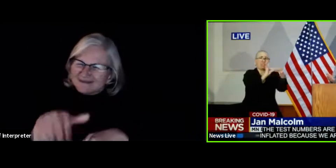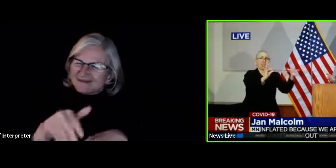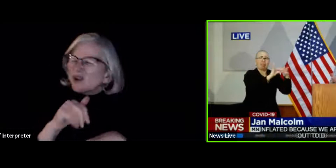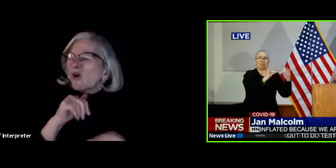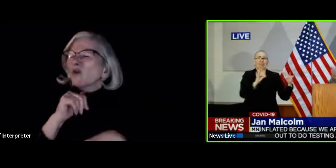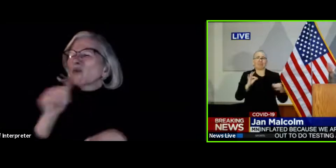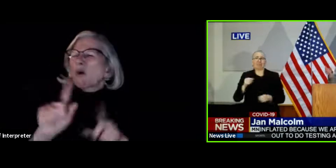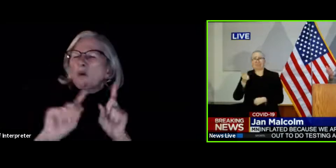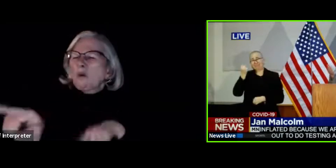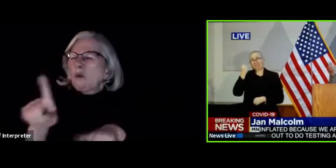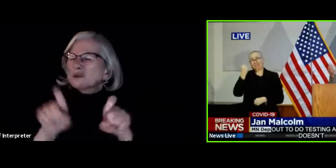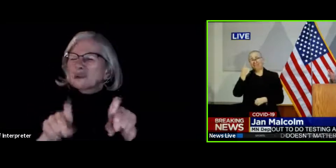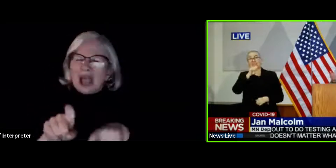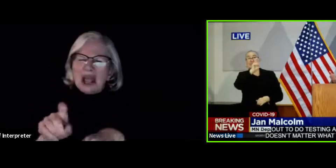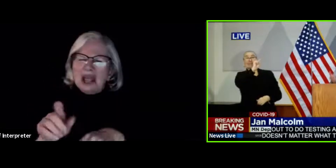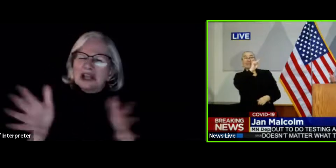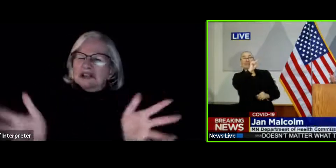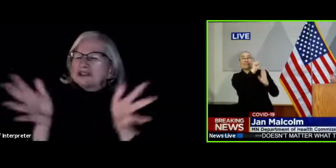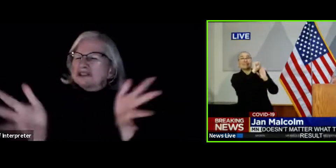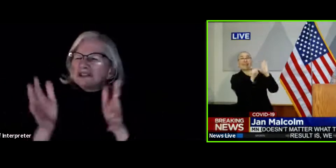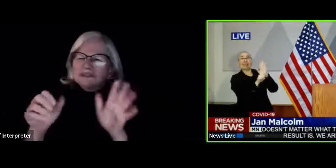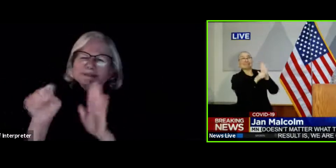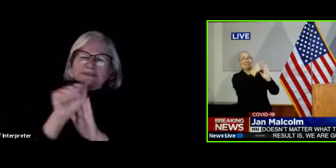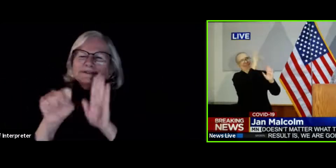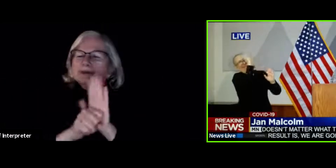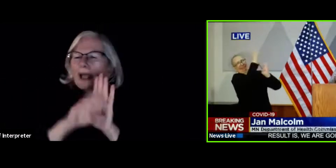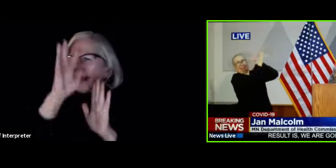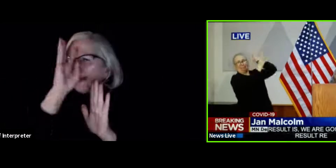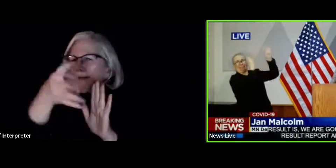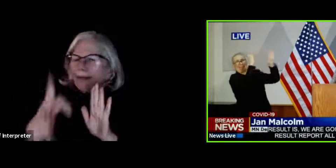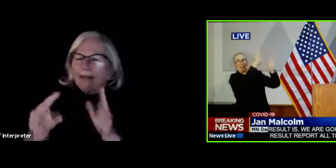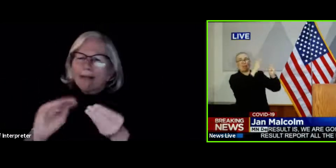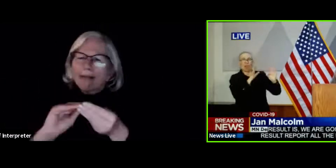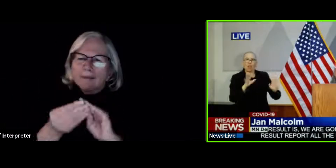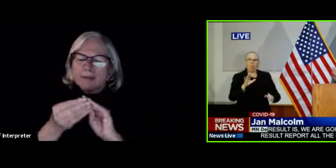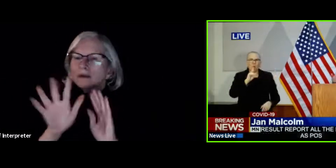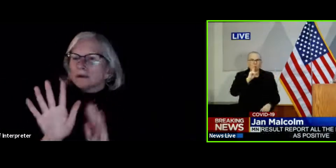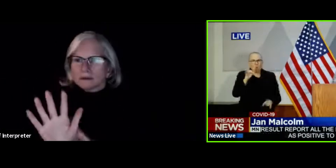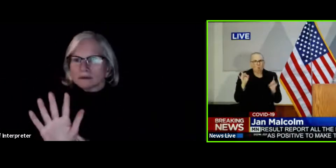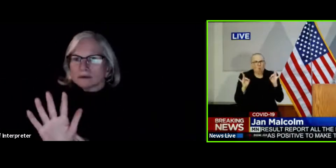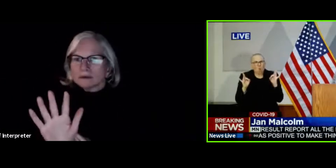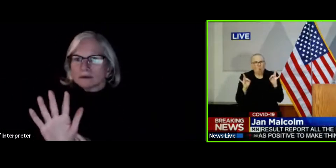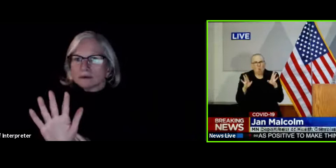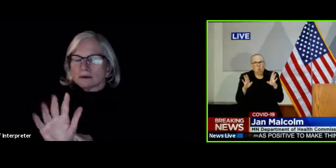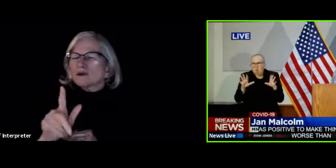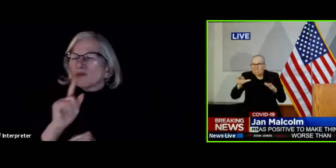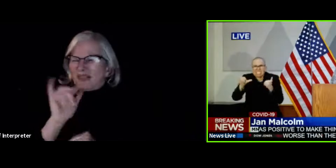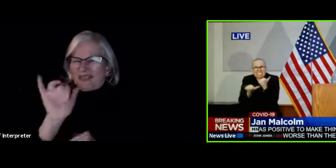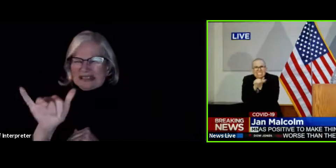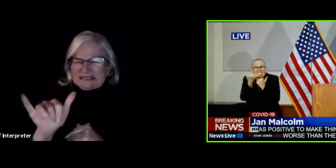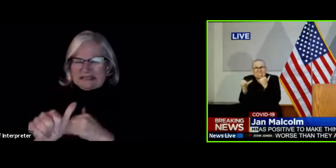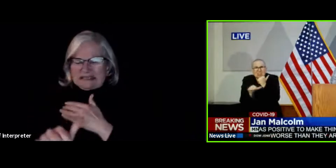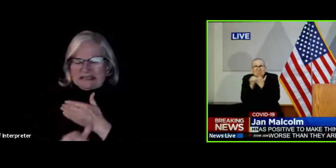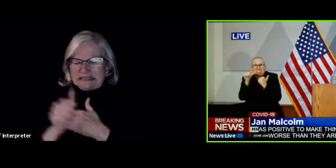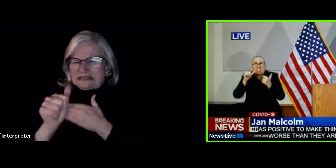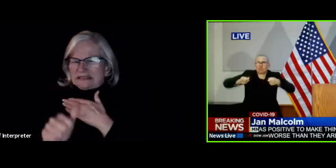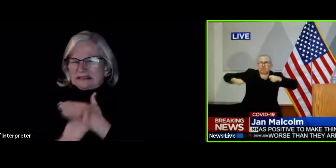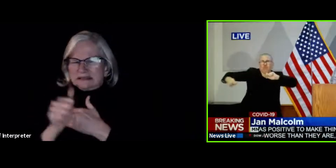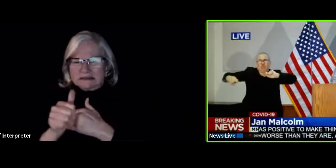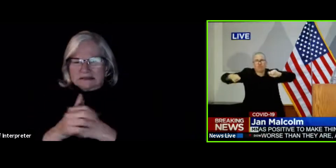NUMBERS. THAT'S HORRIBLY DANGEROUS, IF IT DISCOURAGES PEOPLE FROM GETTING TESTED WHEN THEY NEED TO BE TESTED